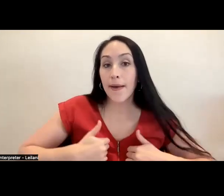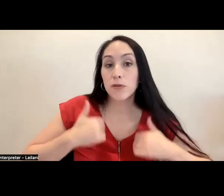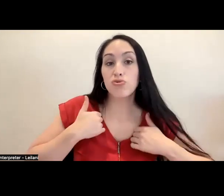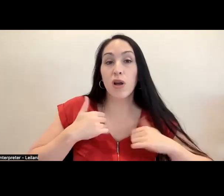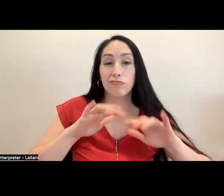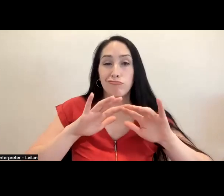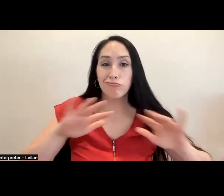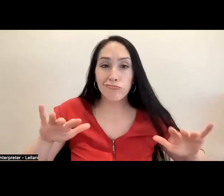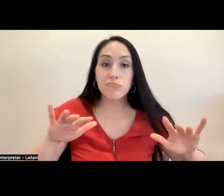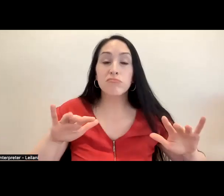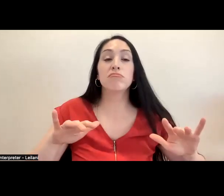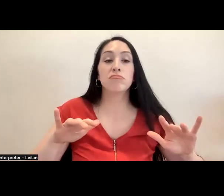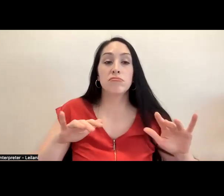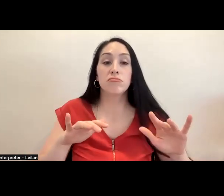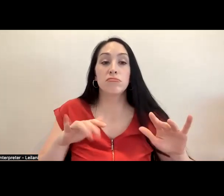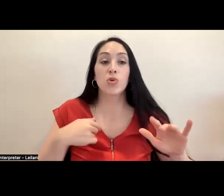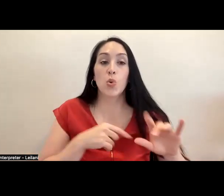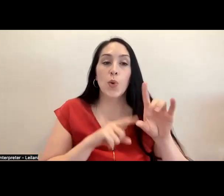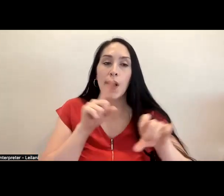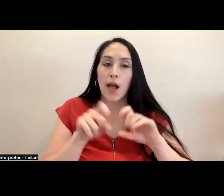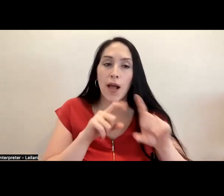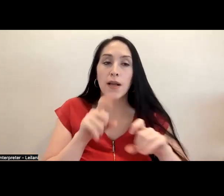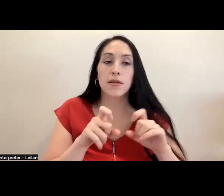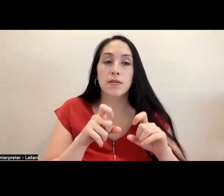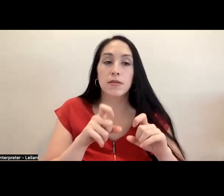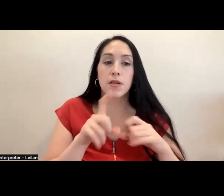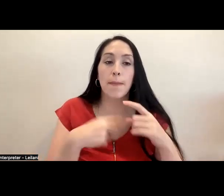11:54:14 And we ask you some questions about you know what color was your vehicle, and